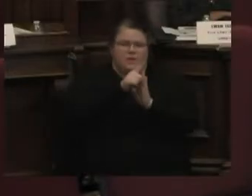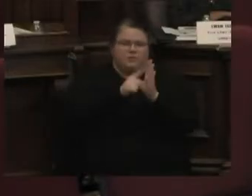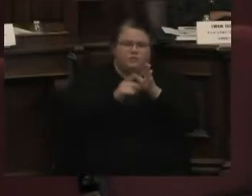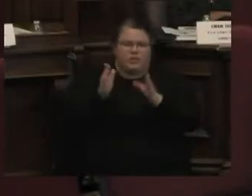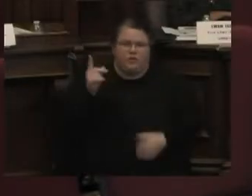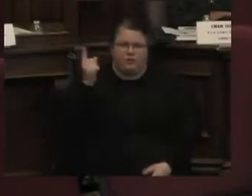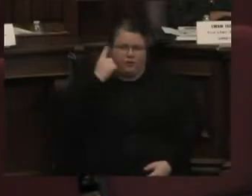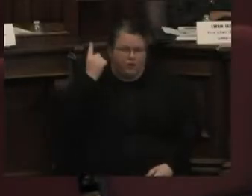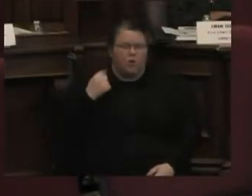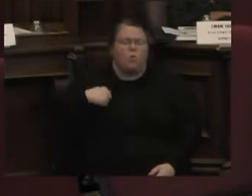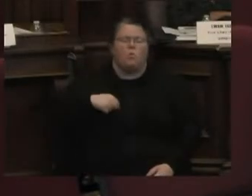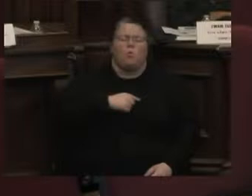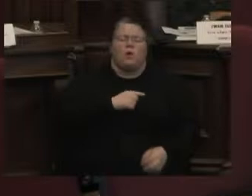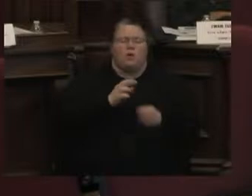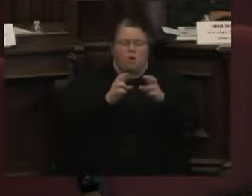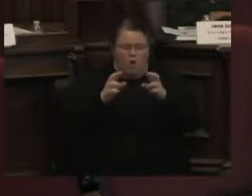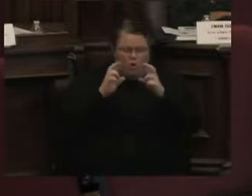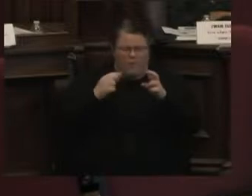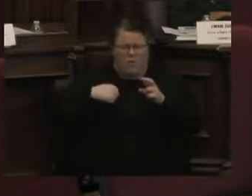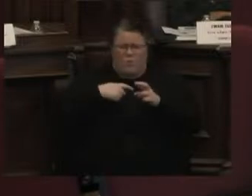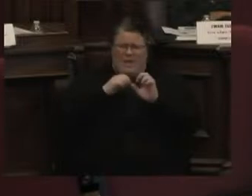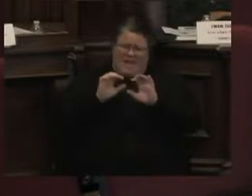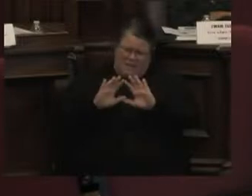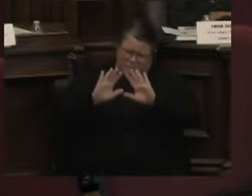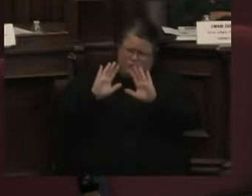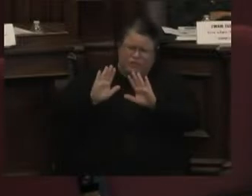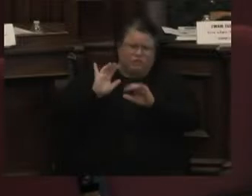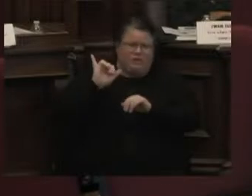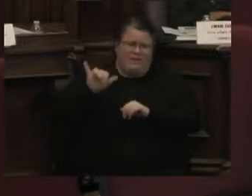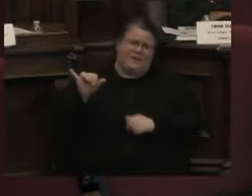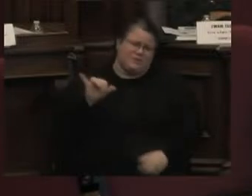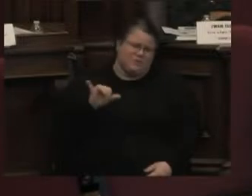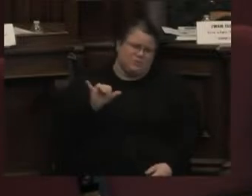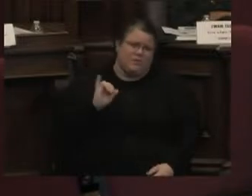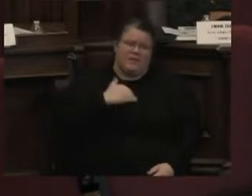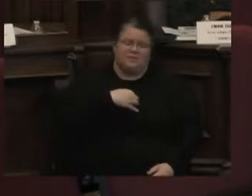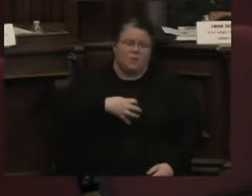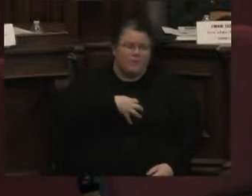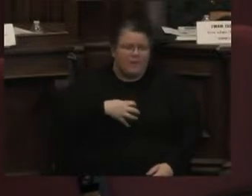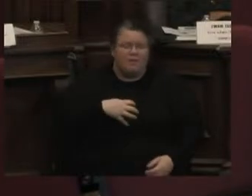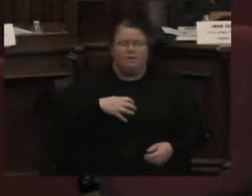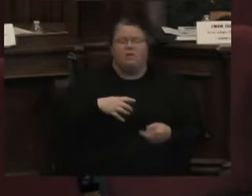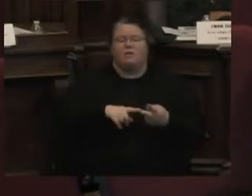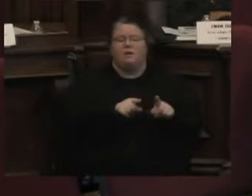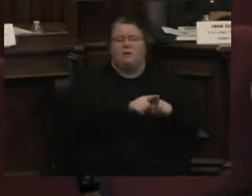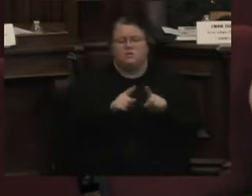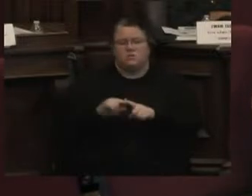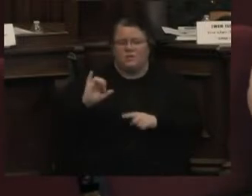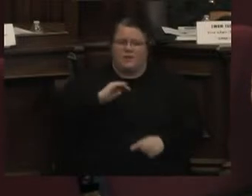that the fix is with the legislature. So we're hoping